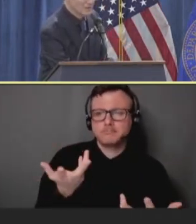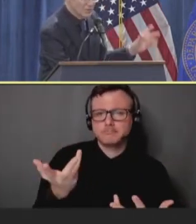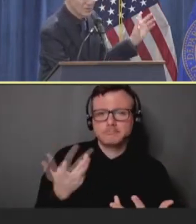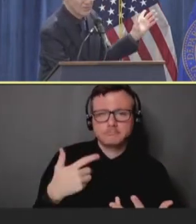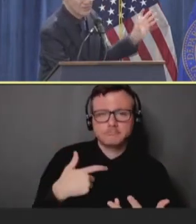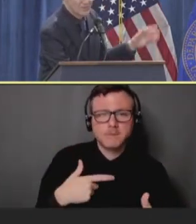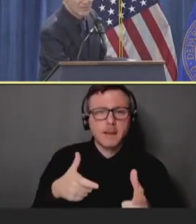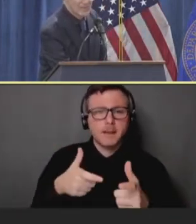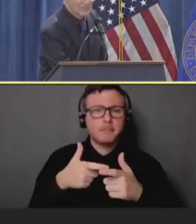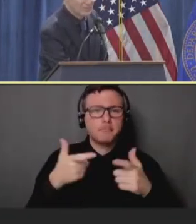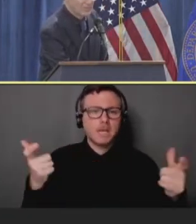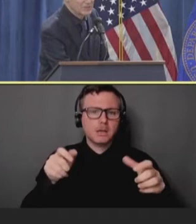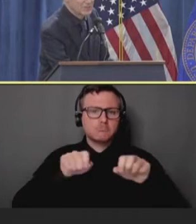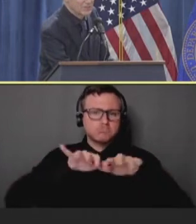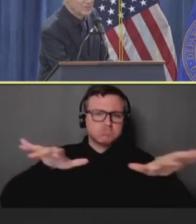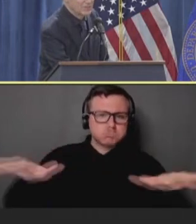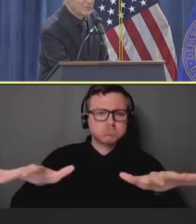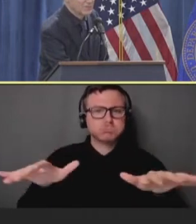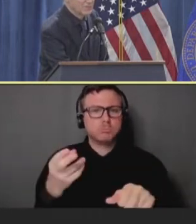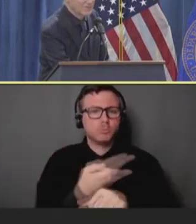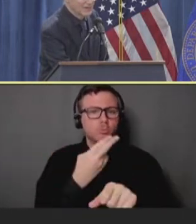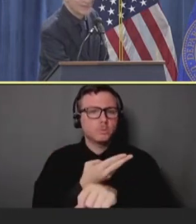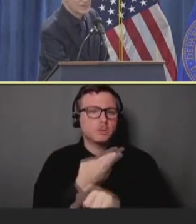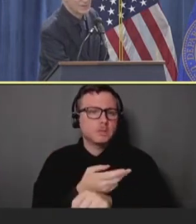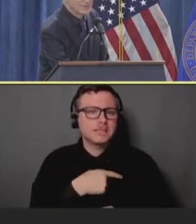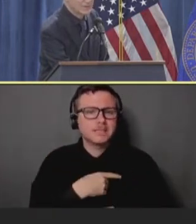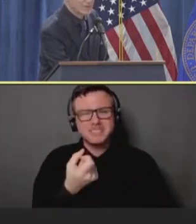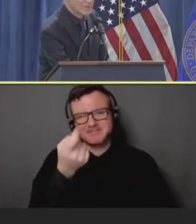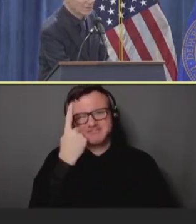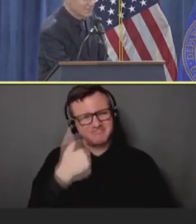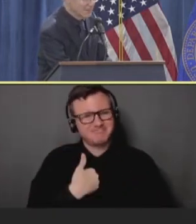use of this kind of procedure that it was just financially there were many disincentives.